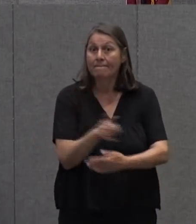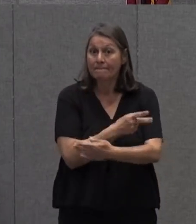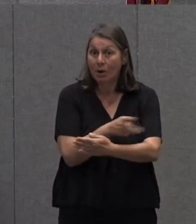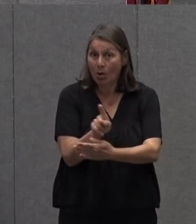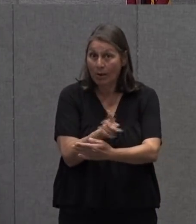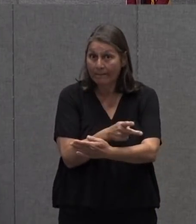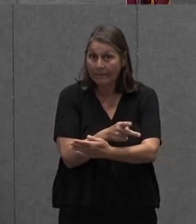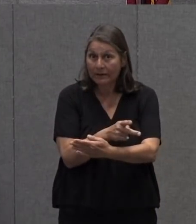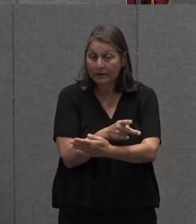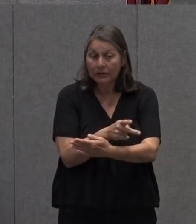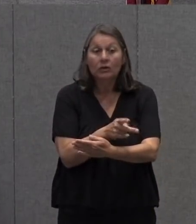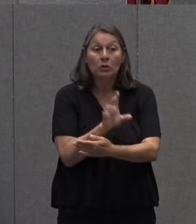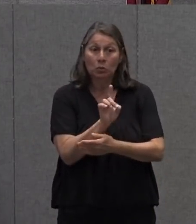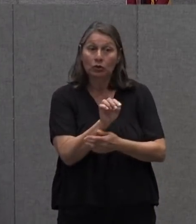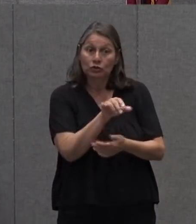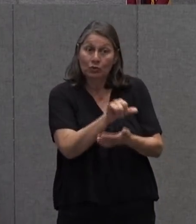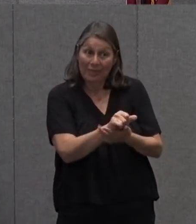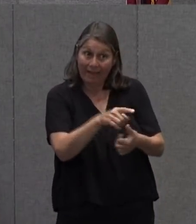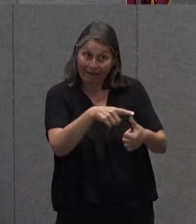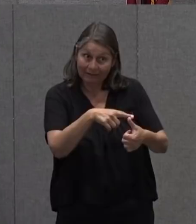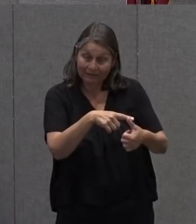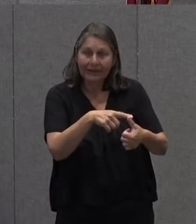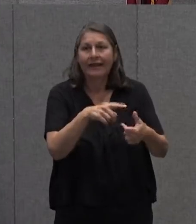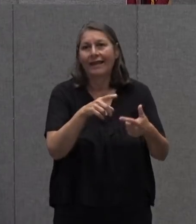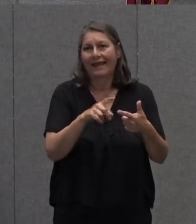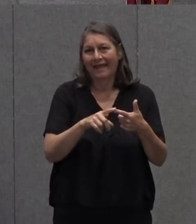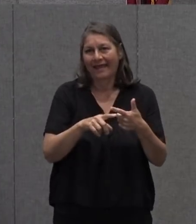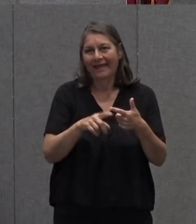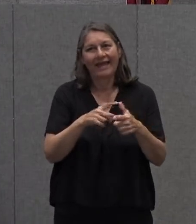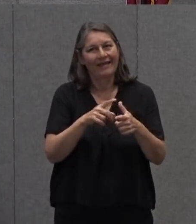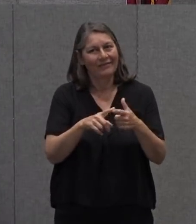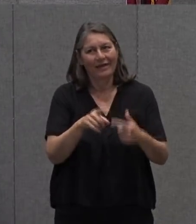And then we're gonna have some fun Friday games